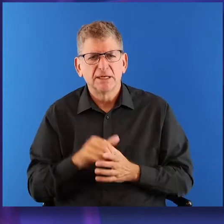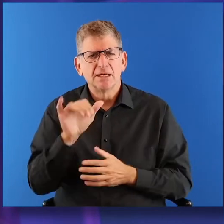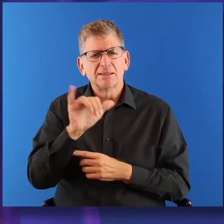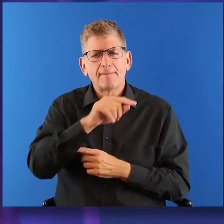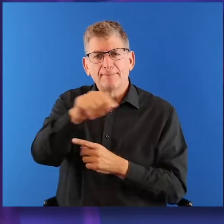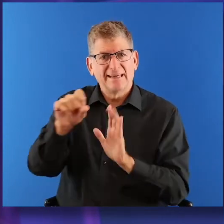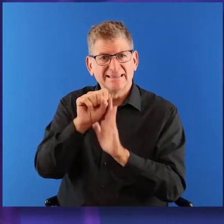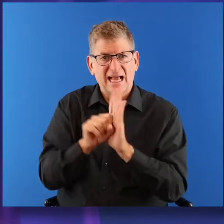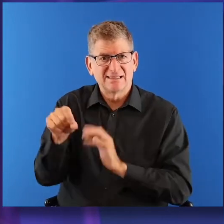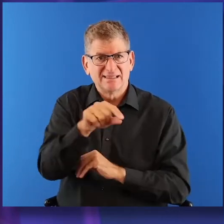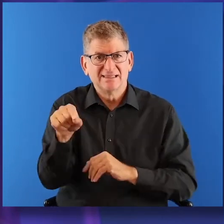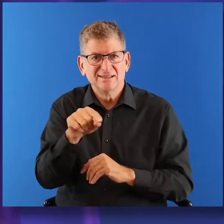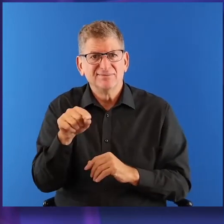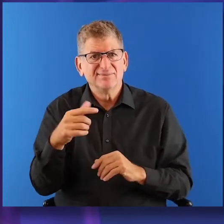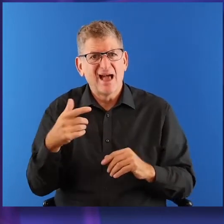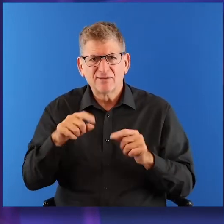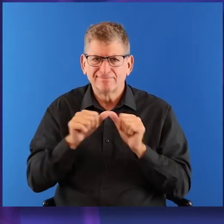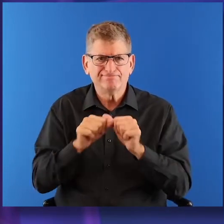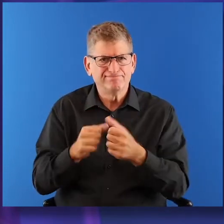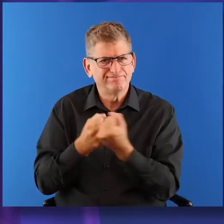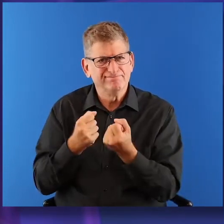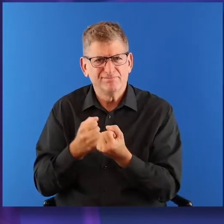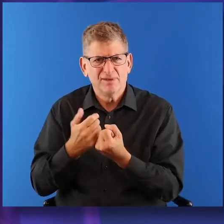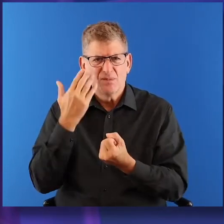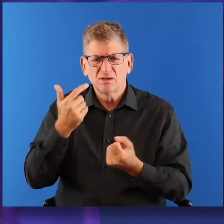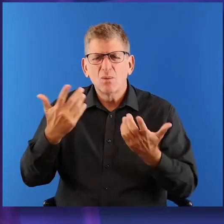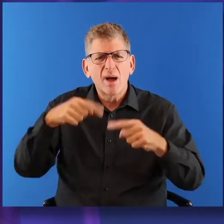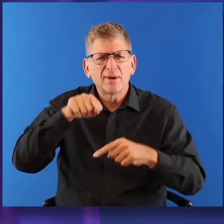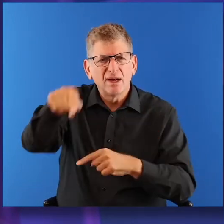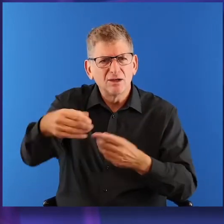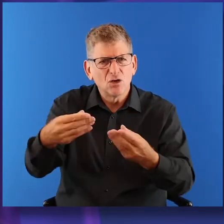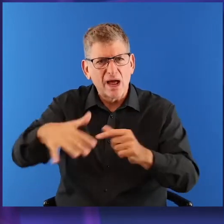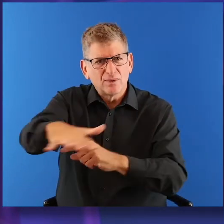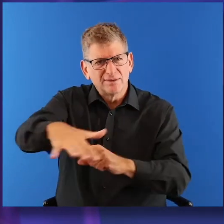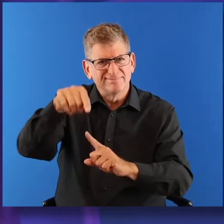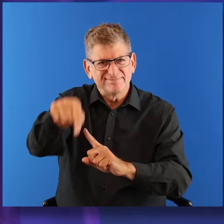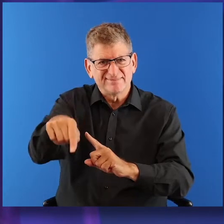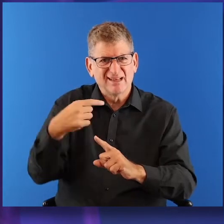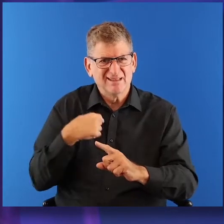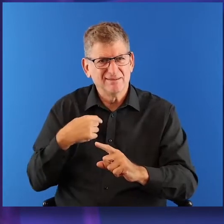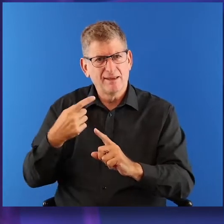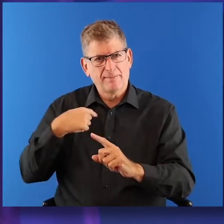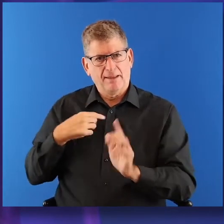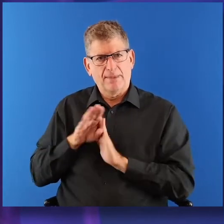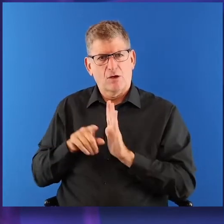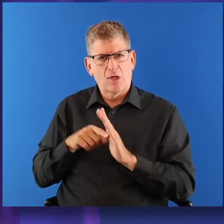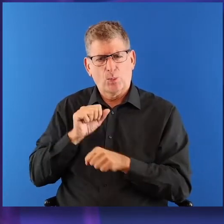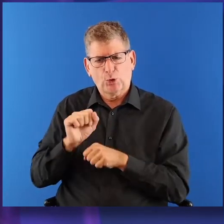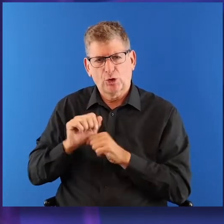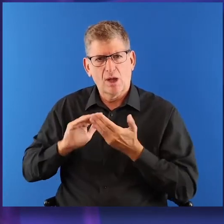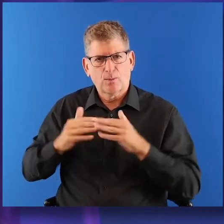in community here in Central Virginia, what happens on the ground is that without the predictability of funding and support,